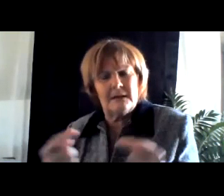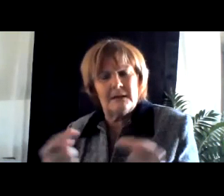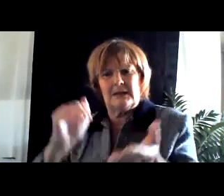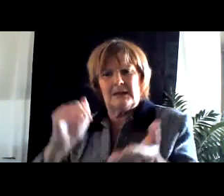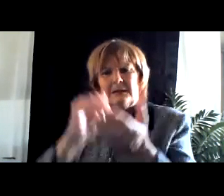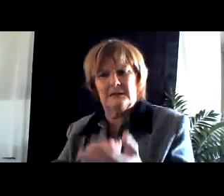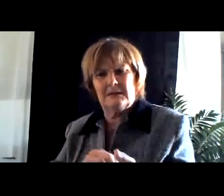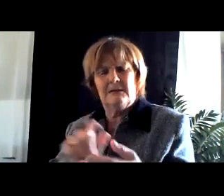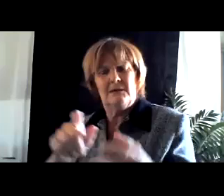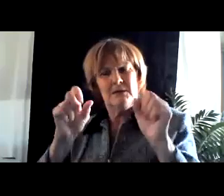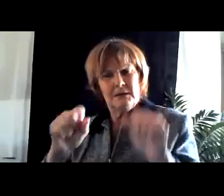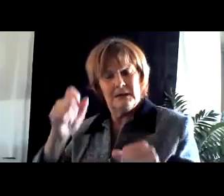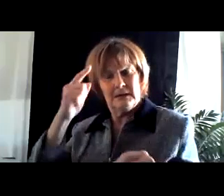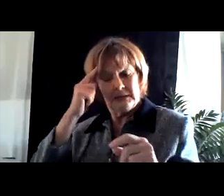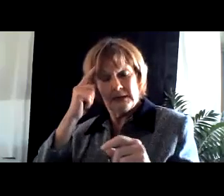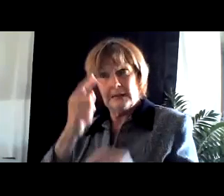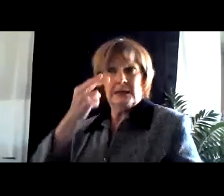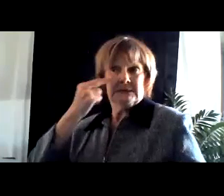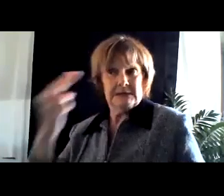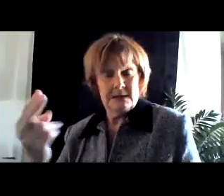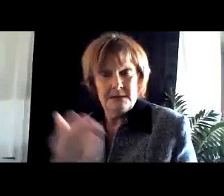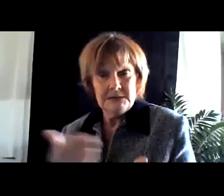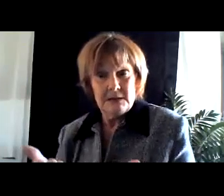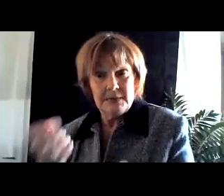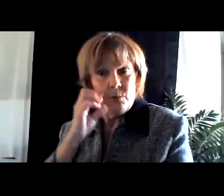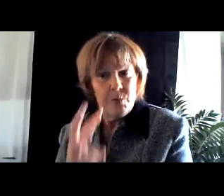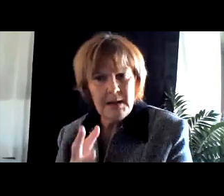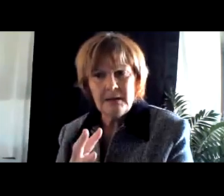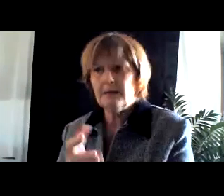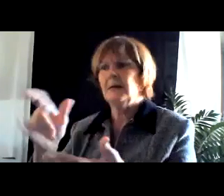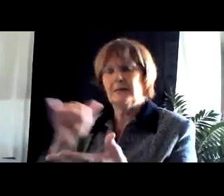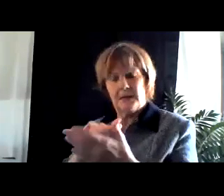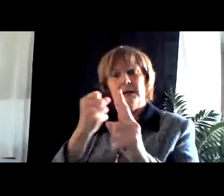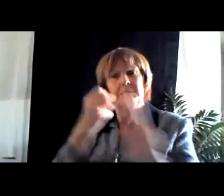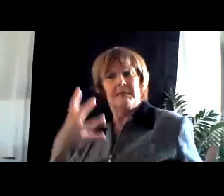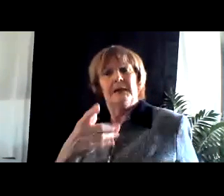So witnessing traumatic situations that have impacted other individuals